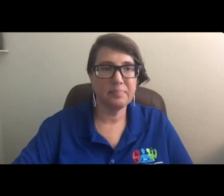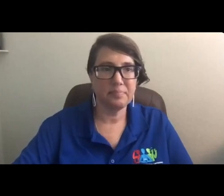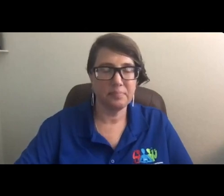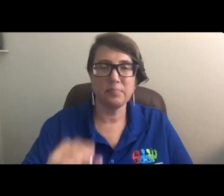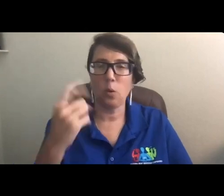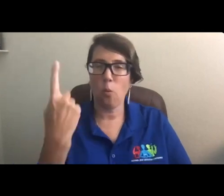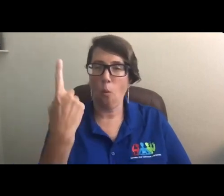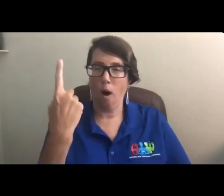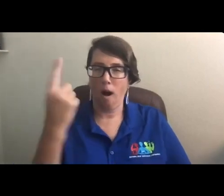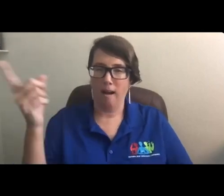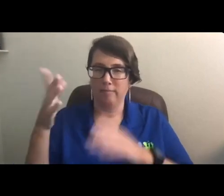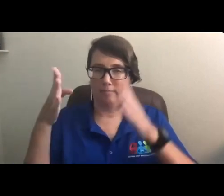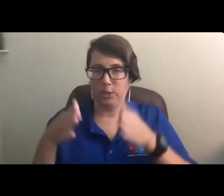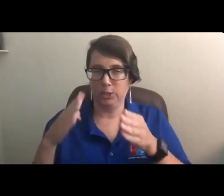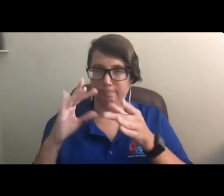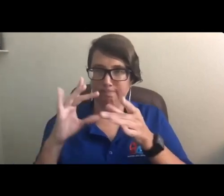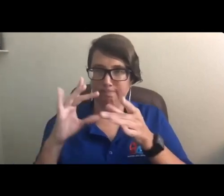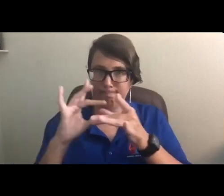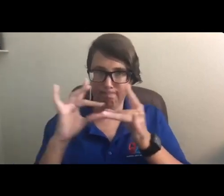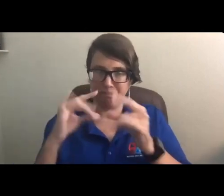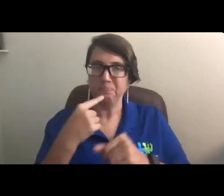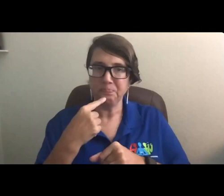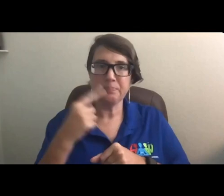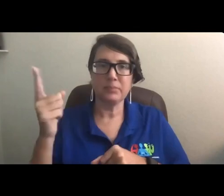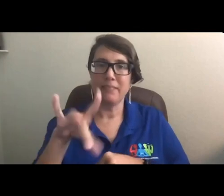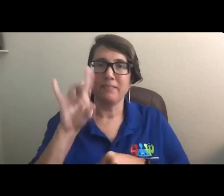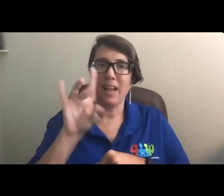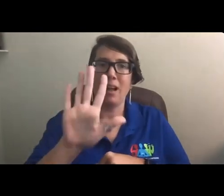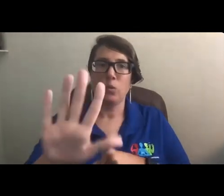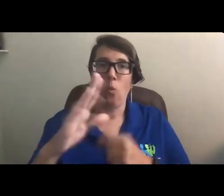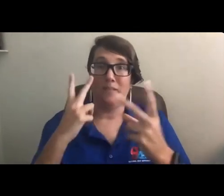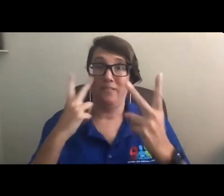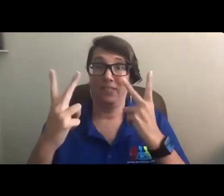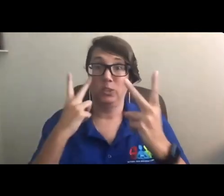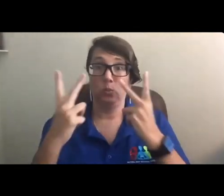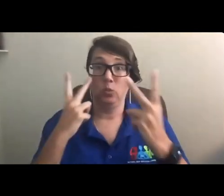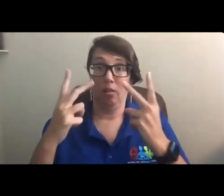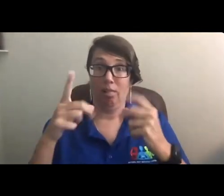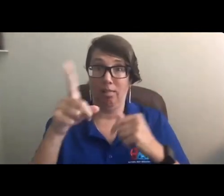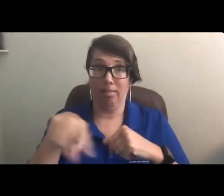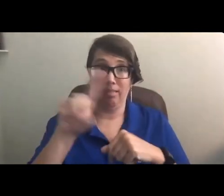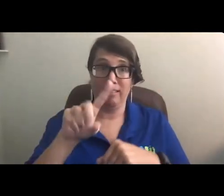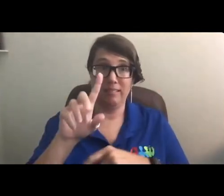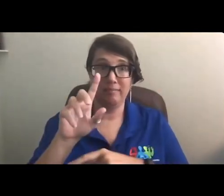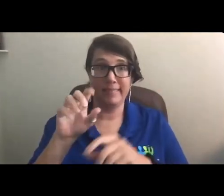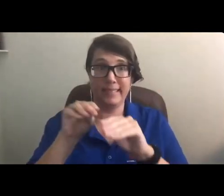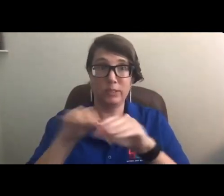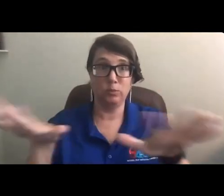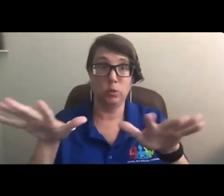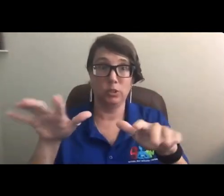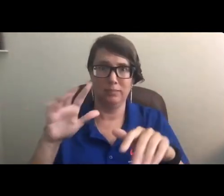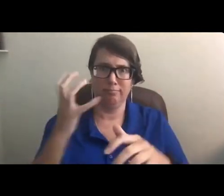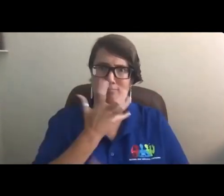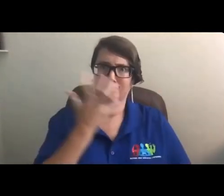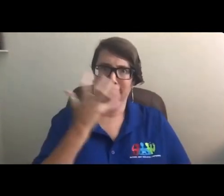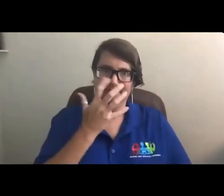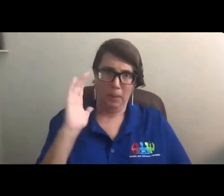Thank you. One of the audience members said that they found your visual distribution